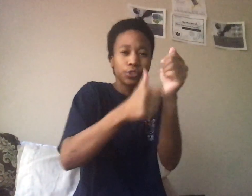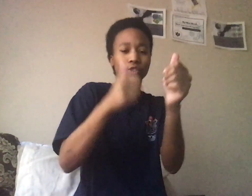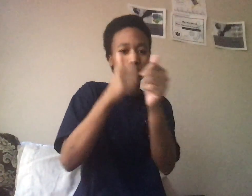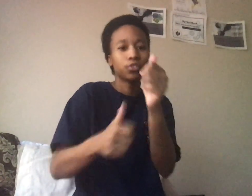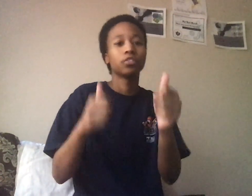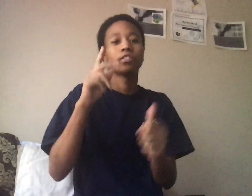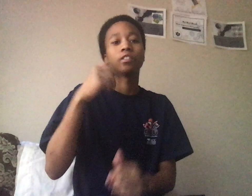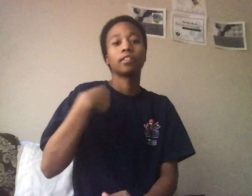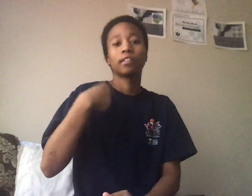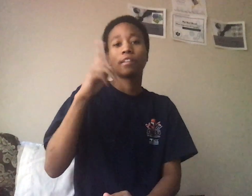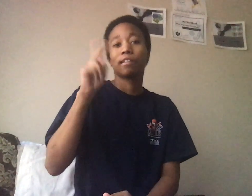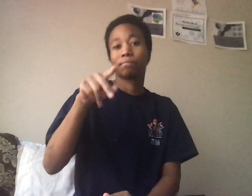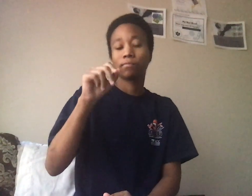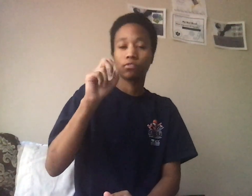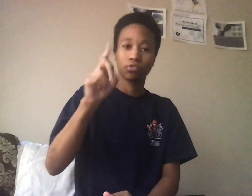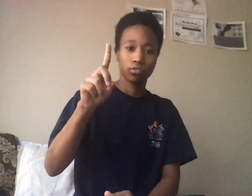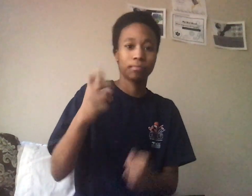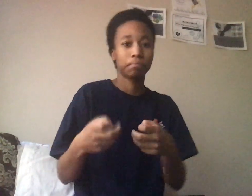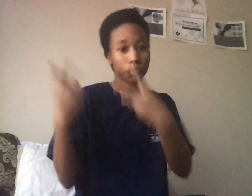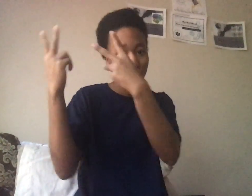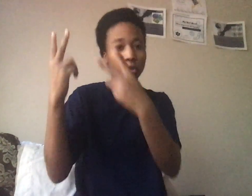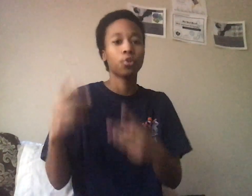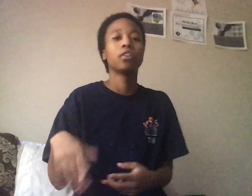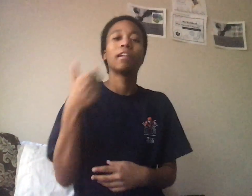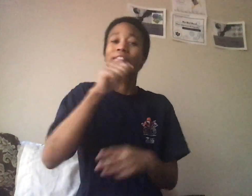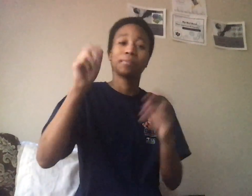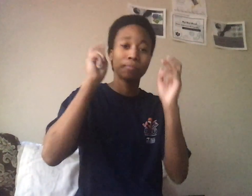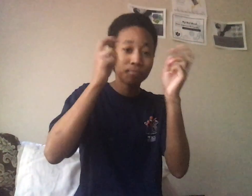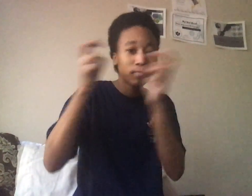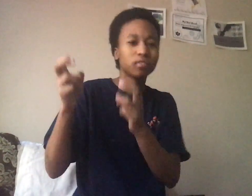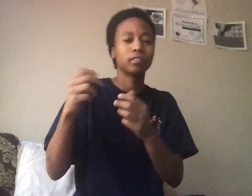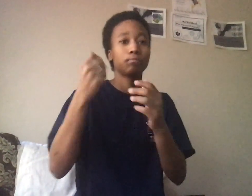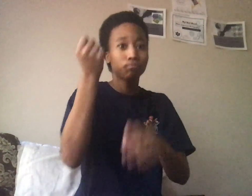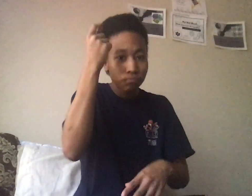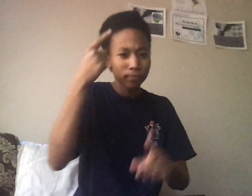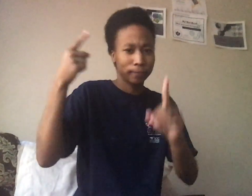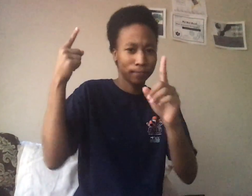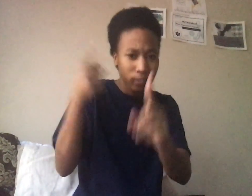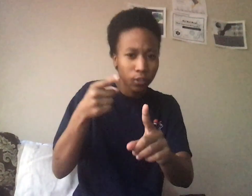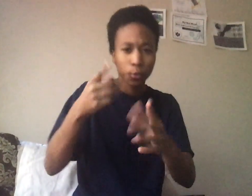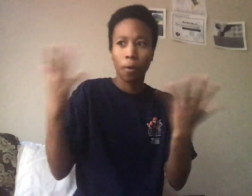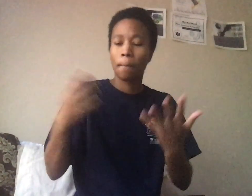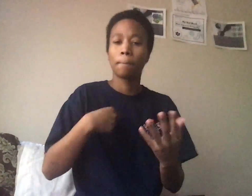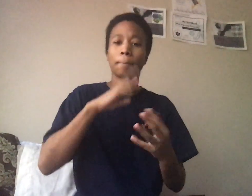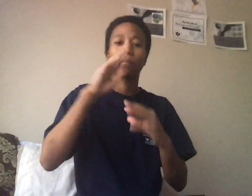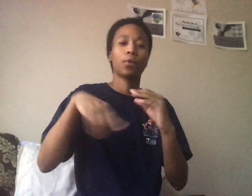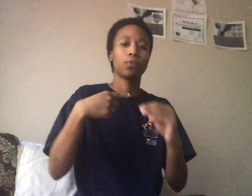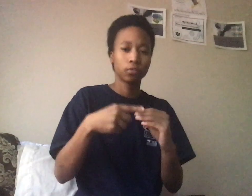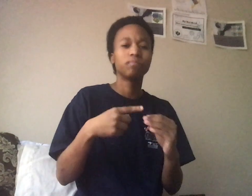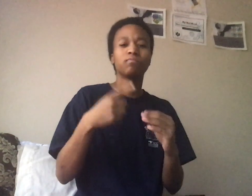Each, I uploaded any topic, however specificity what I talk about